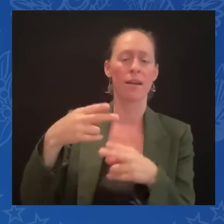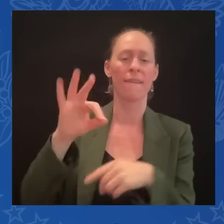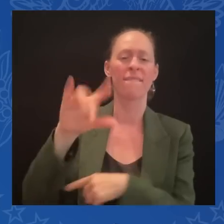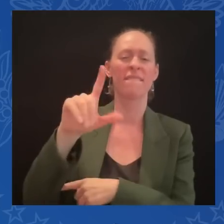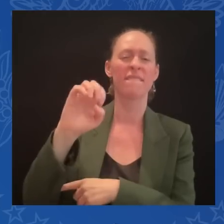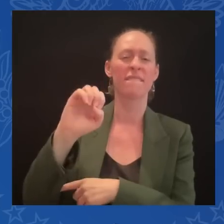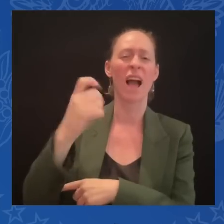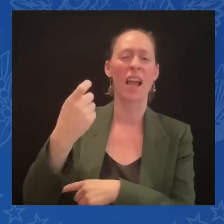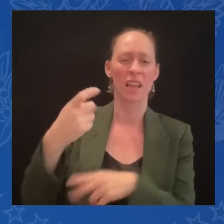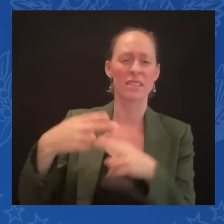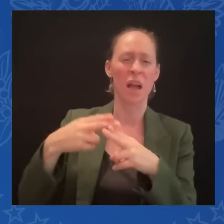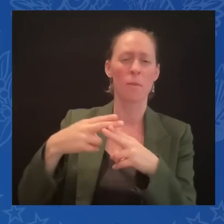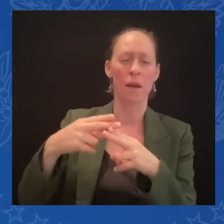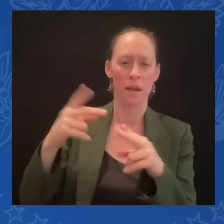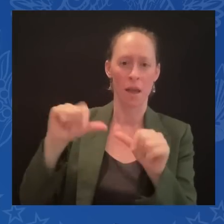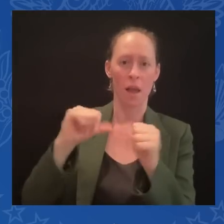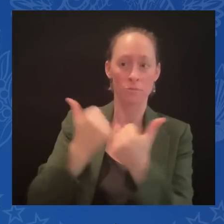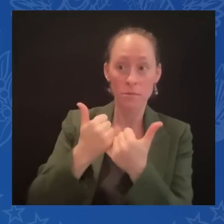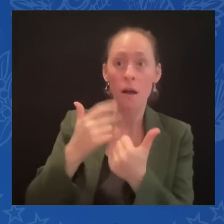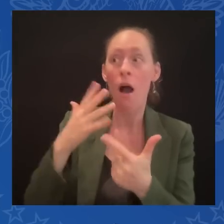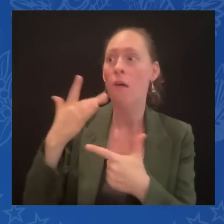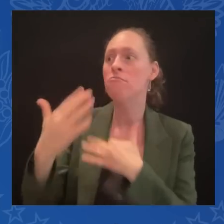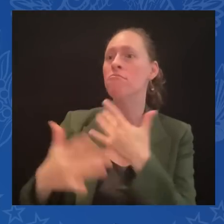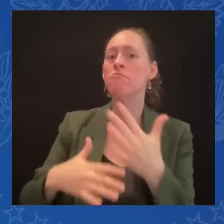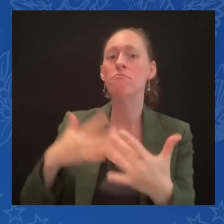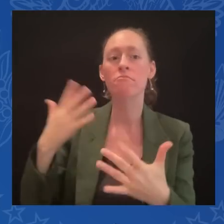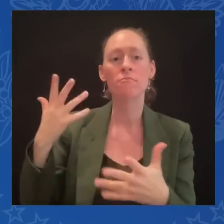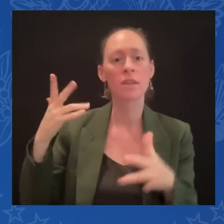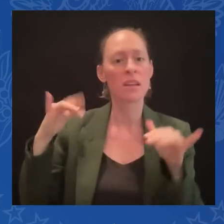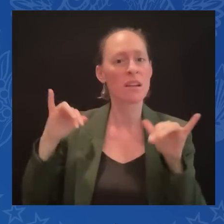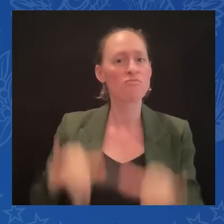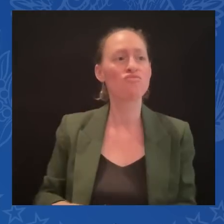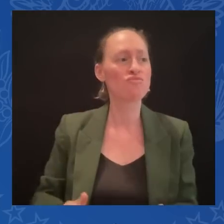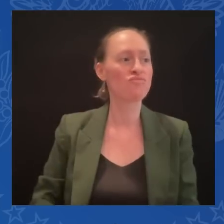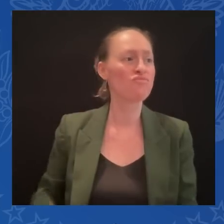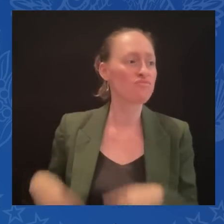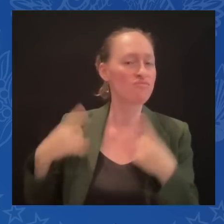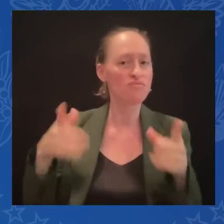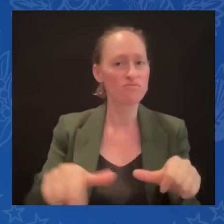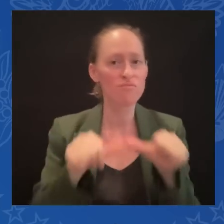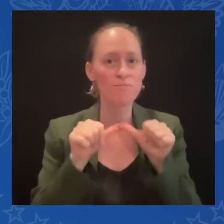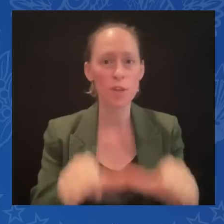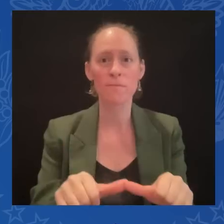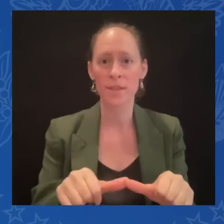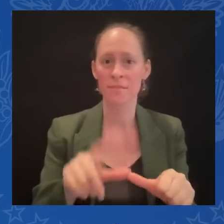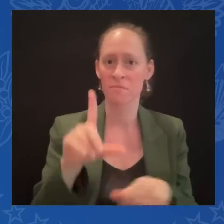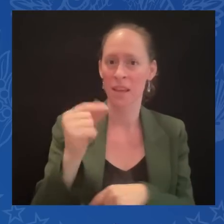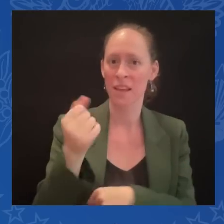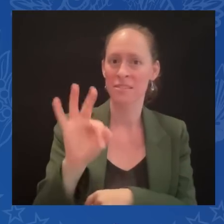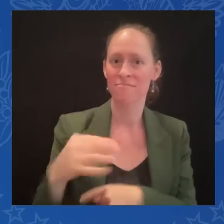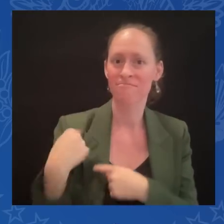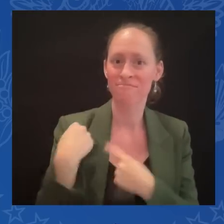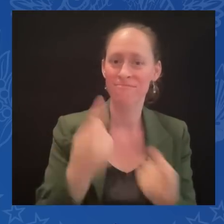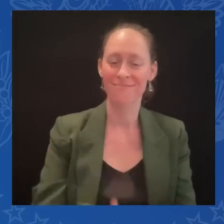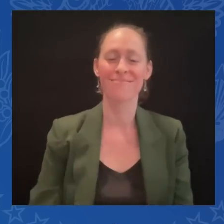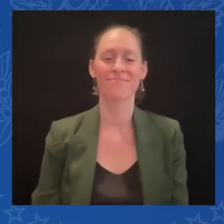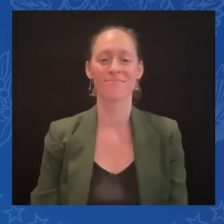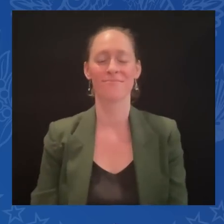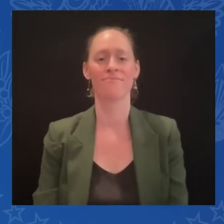Today I am an automation technician. I'm here -- I'm learning how to read schematics, troubleshoot when there are issues,